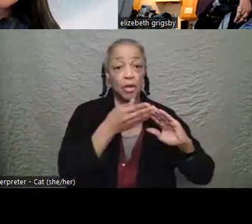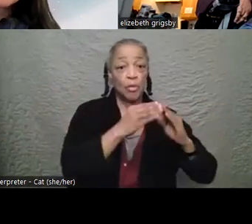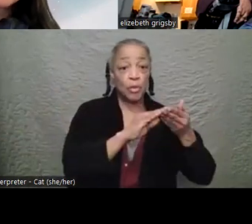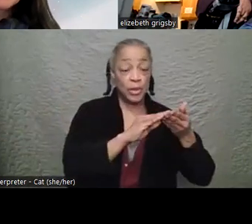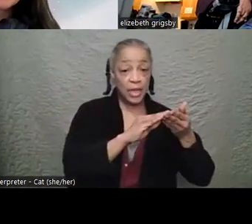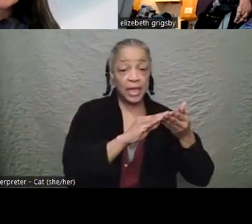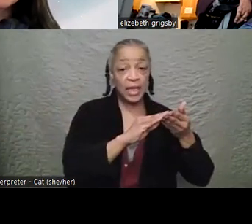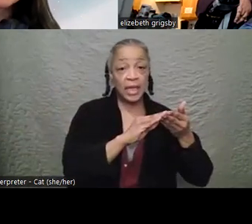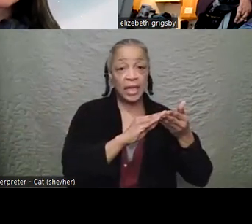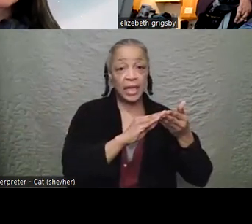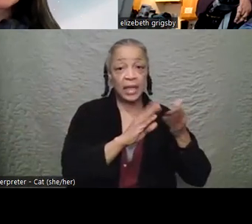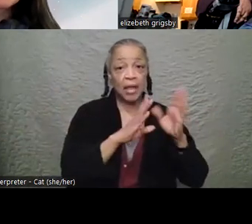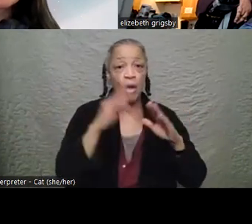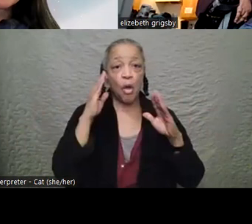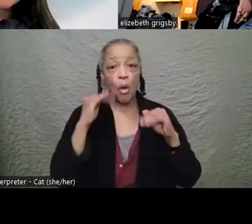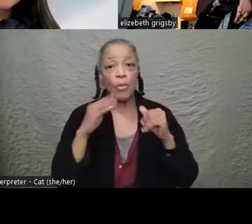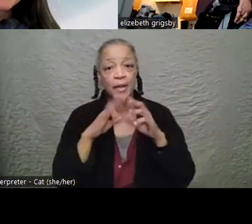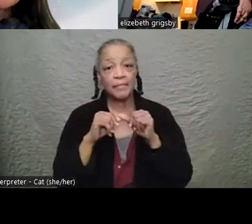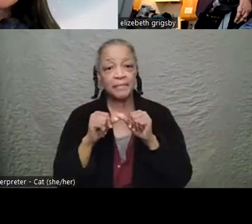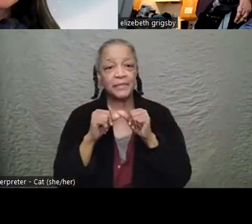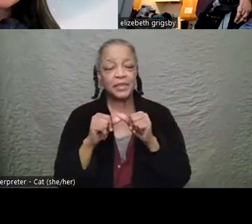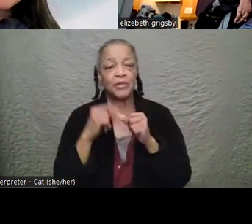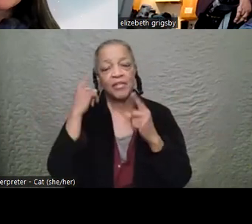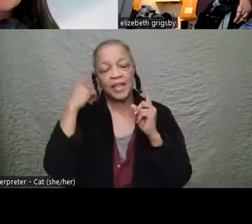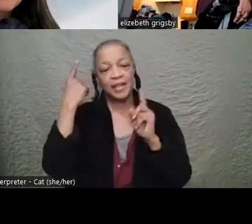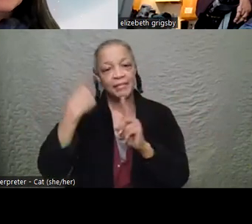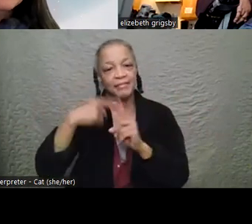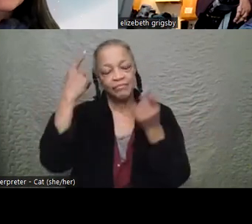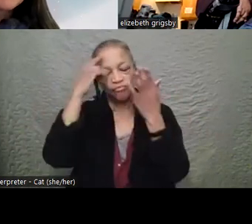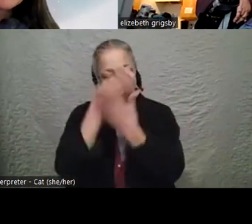hope we can continue to think really probably about that.